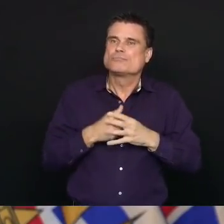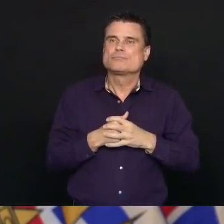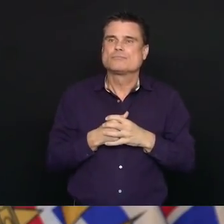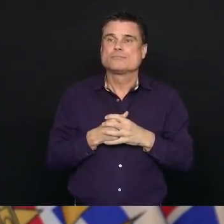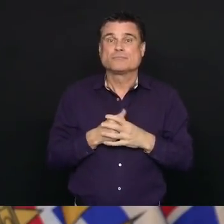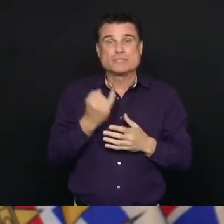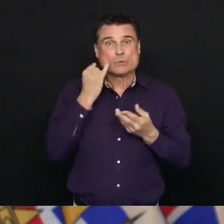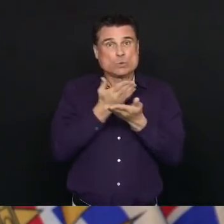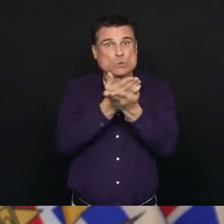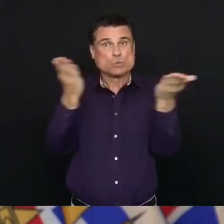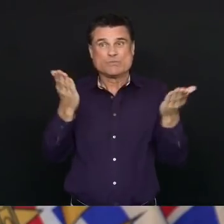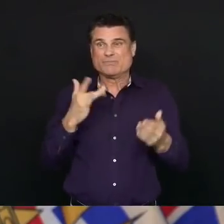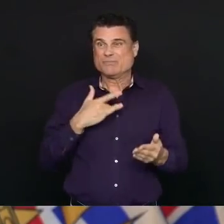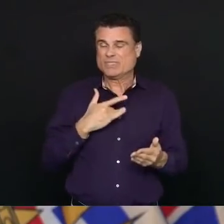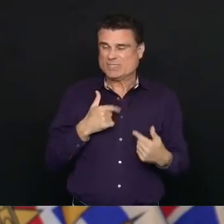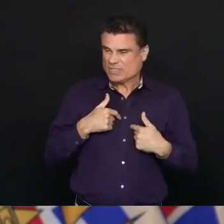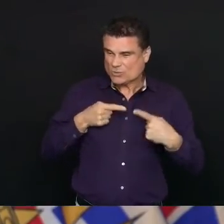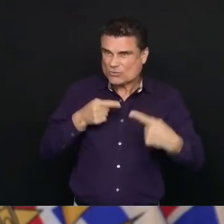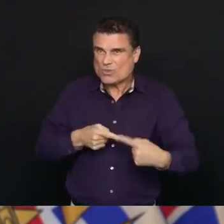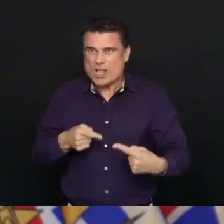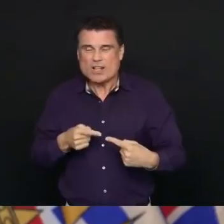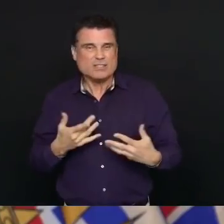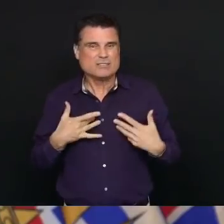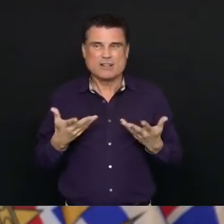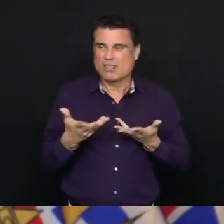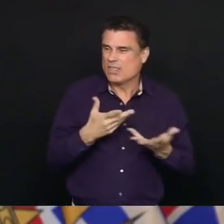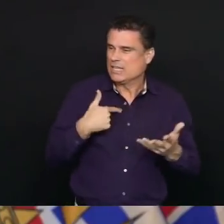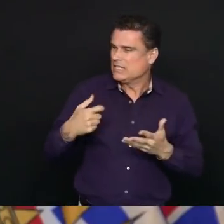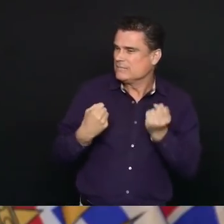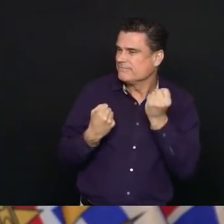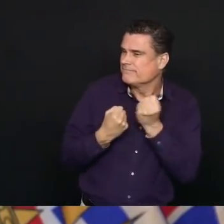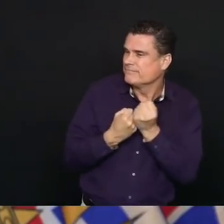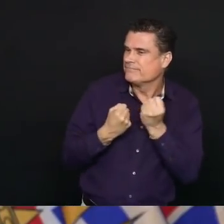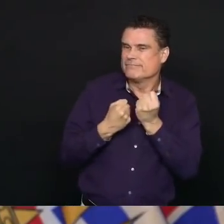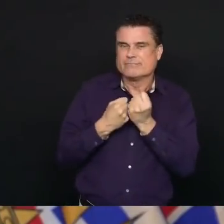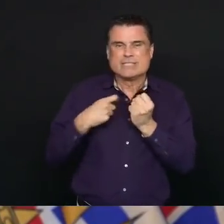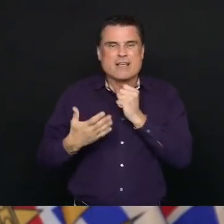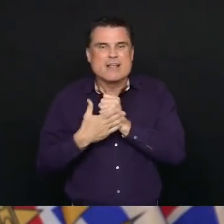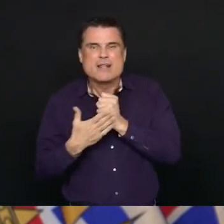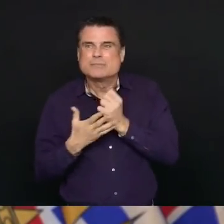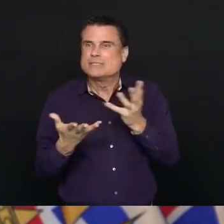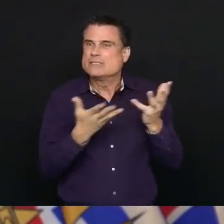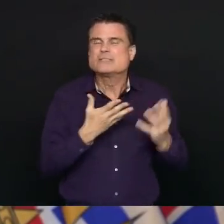making available more and more to you and is announced today by Minister Judy Dorsey. More is all the way.